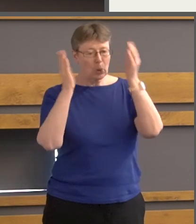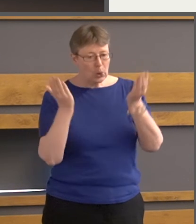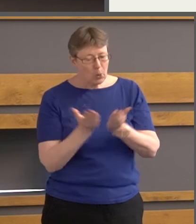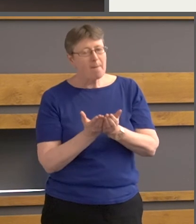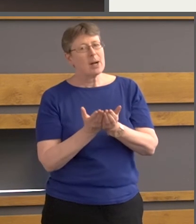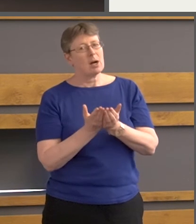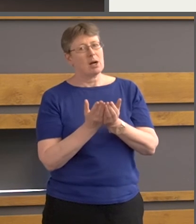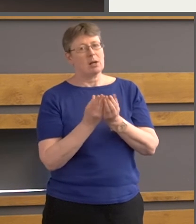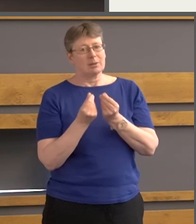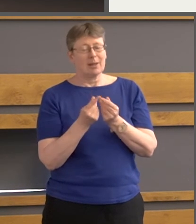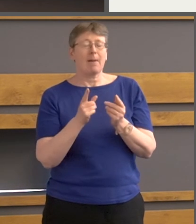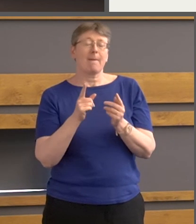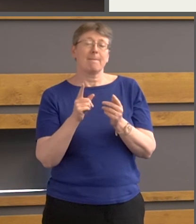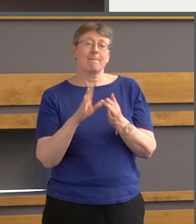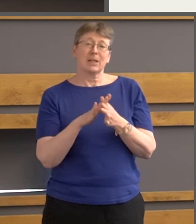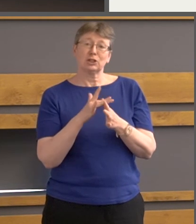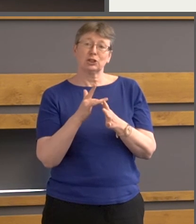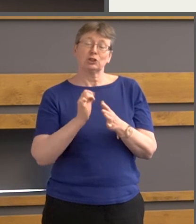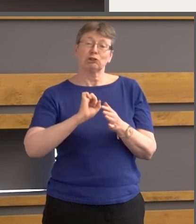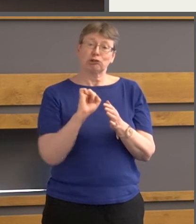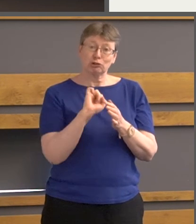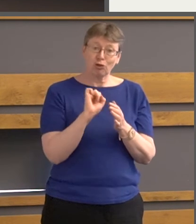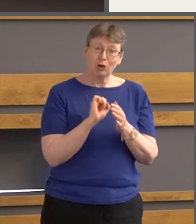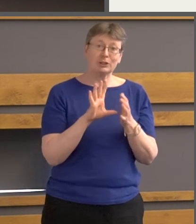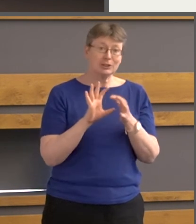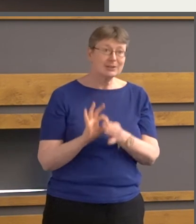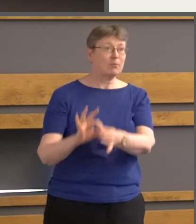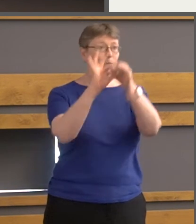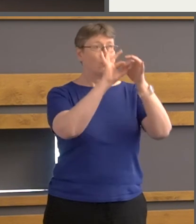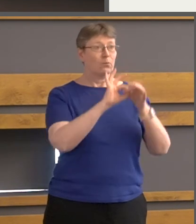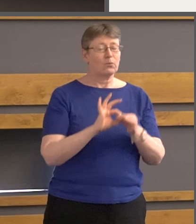because of the Scottish network of industry of economics.